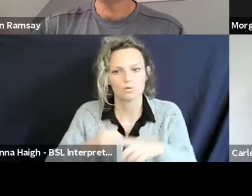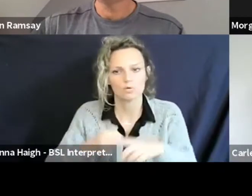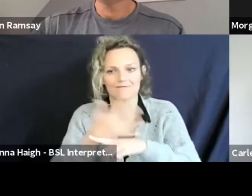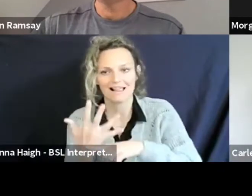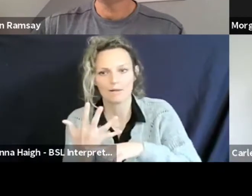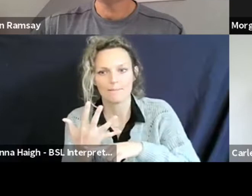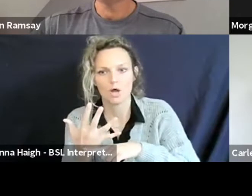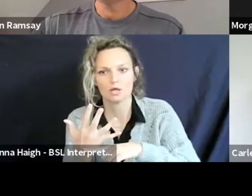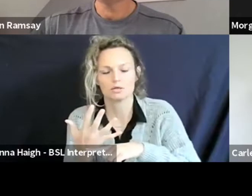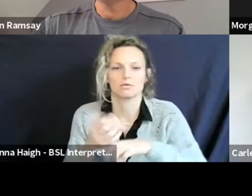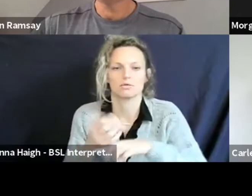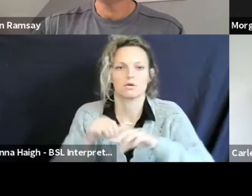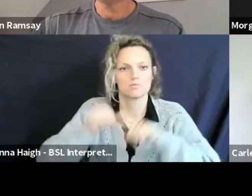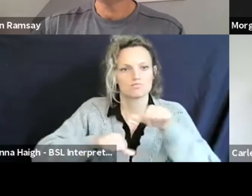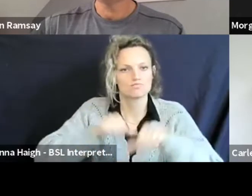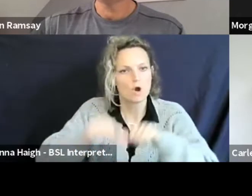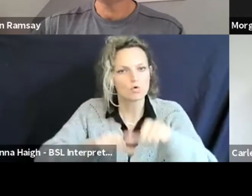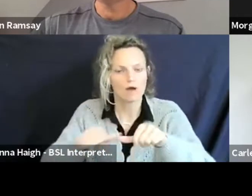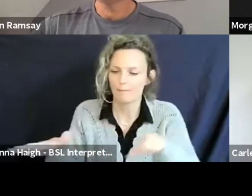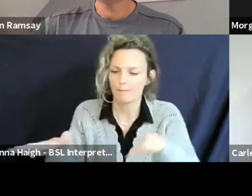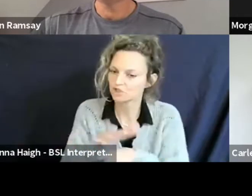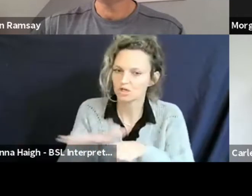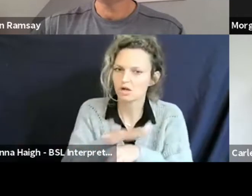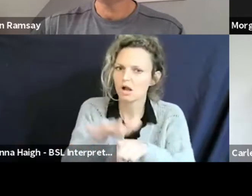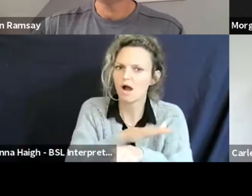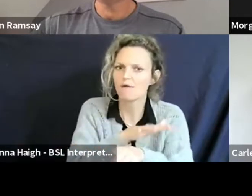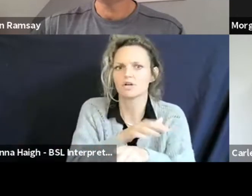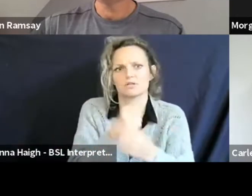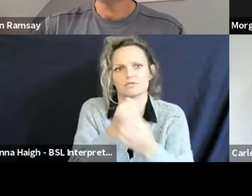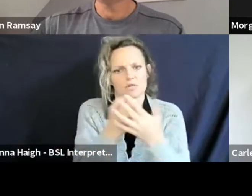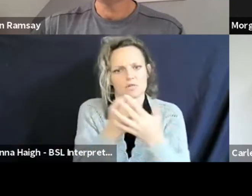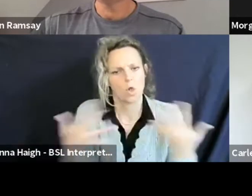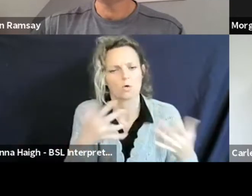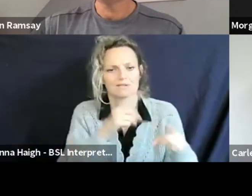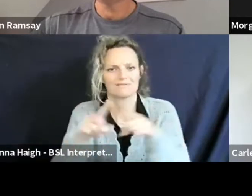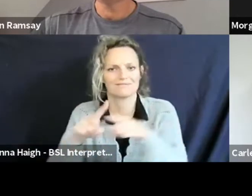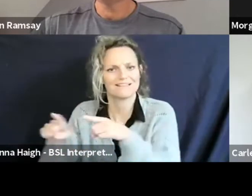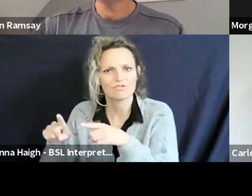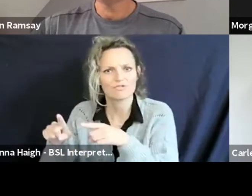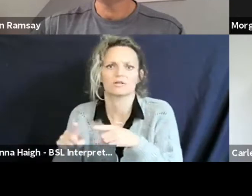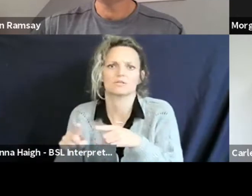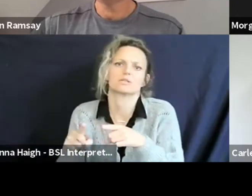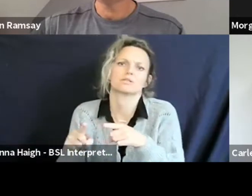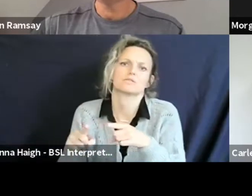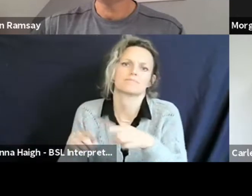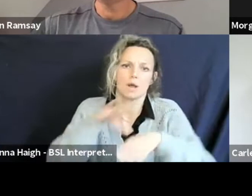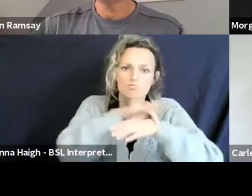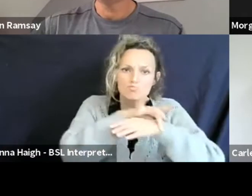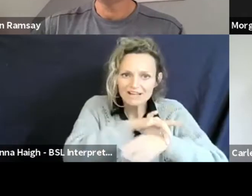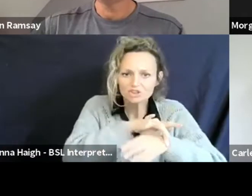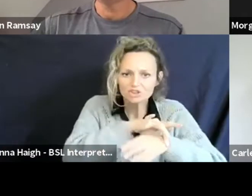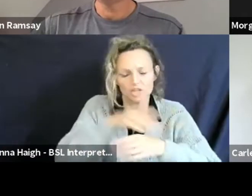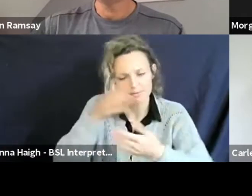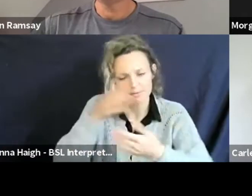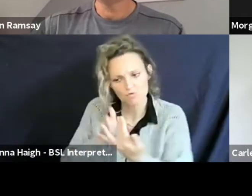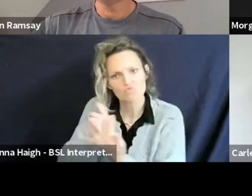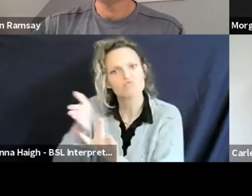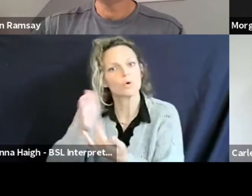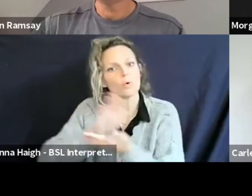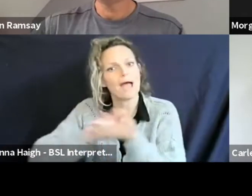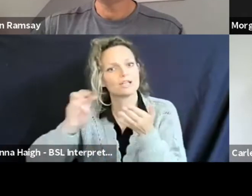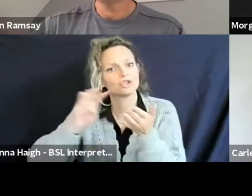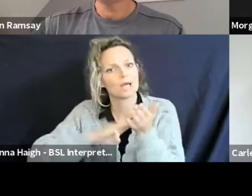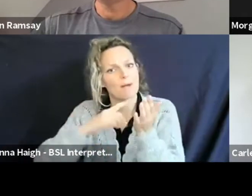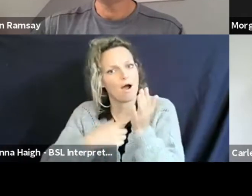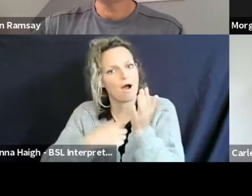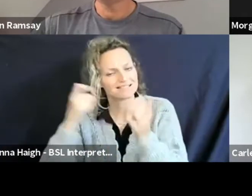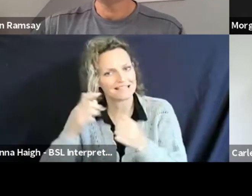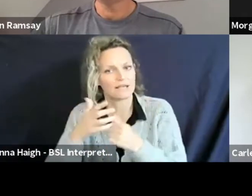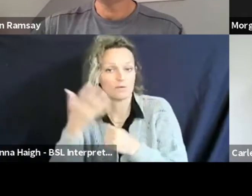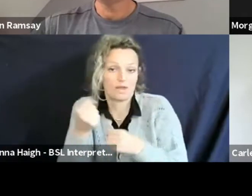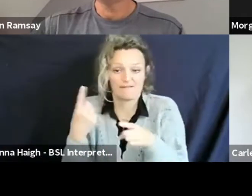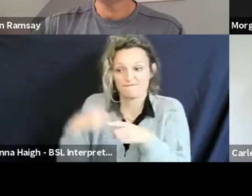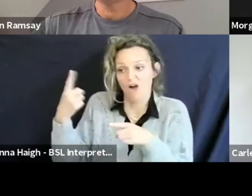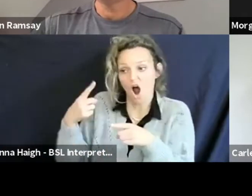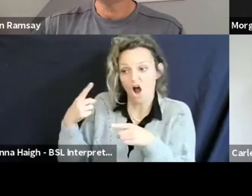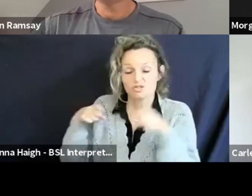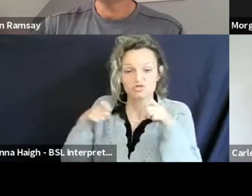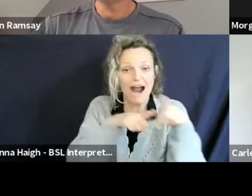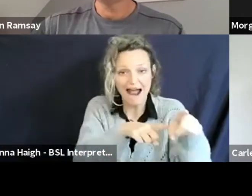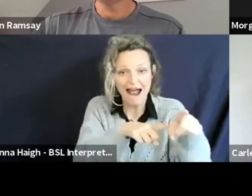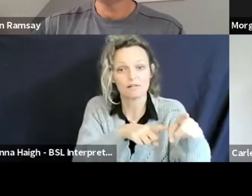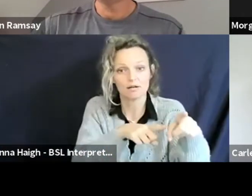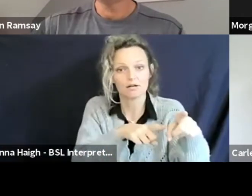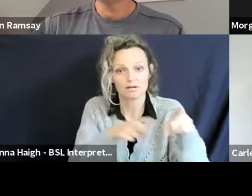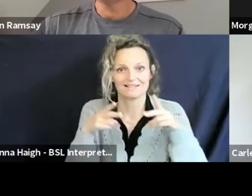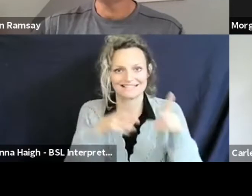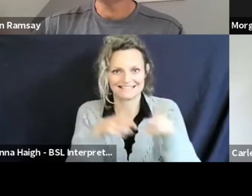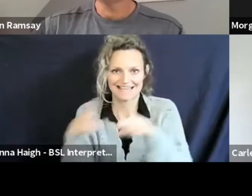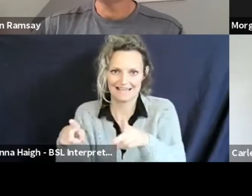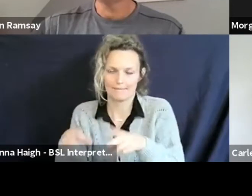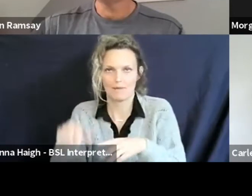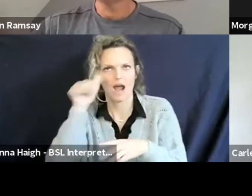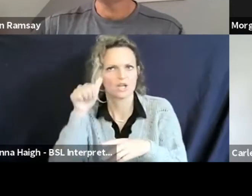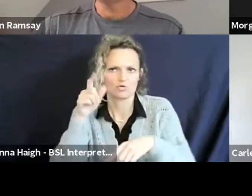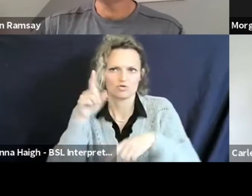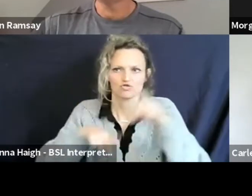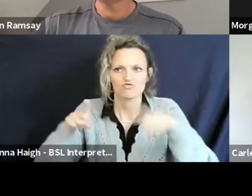are not just tax.